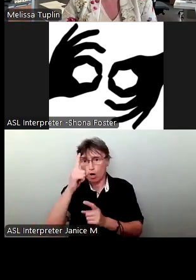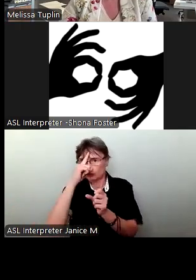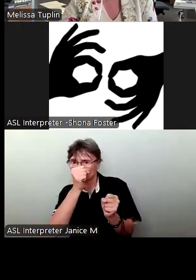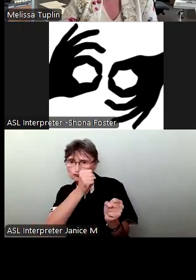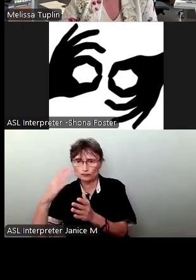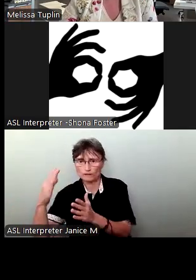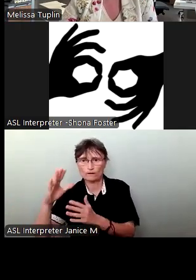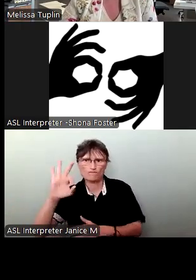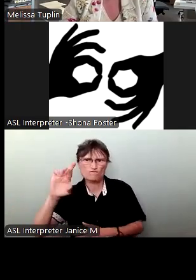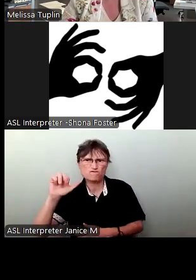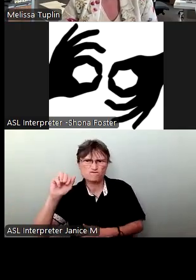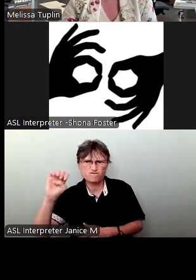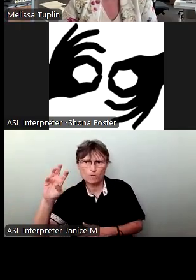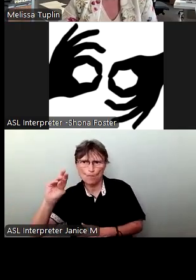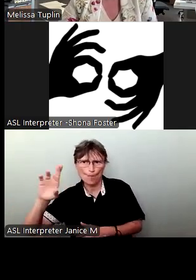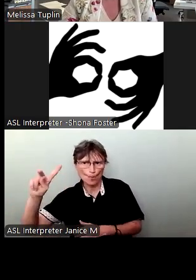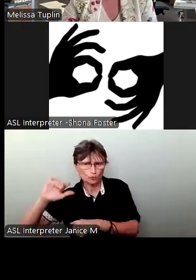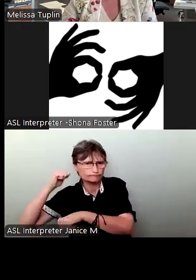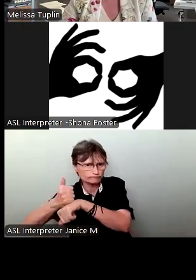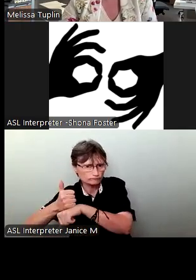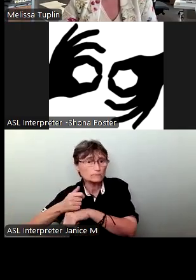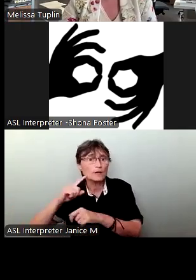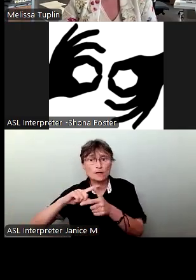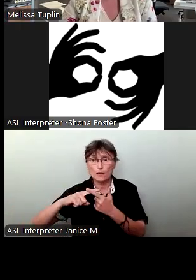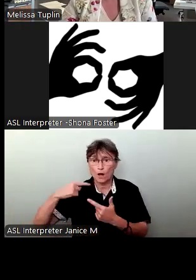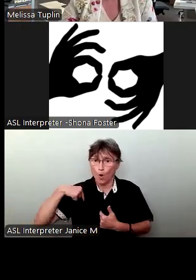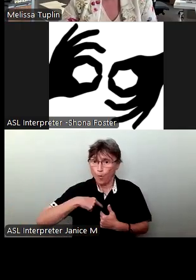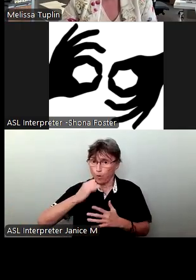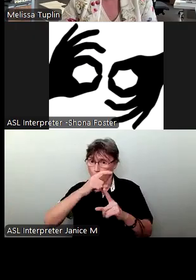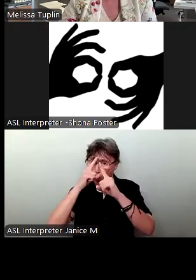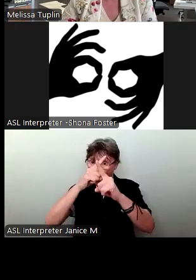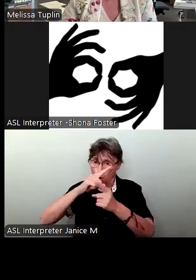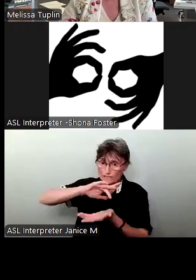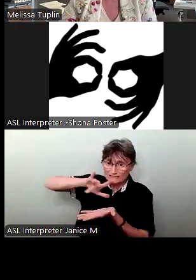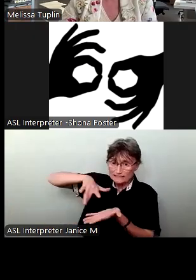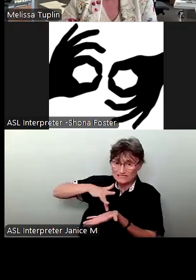In our grant programs, centring equity in the arts sector means actively working to address